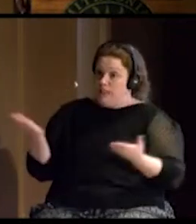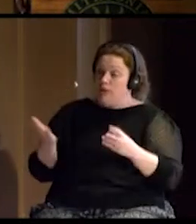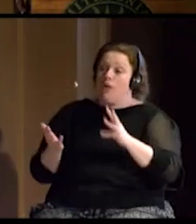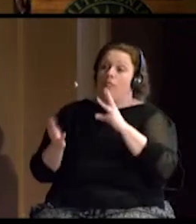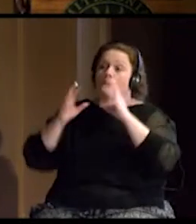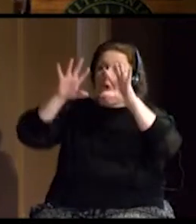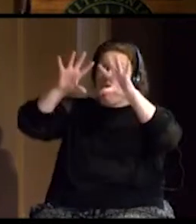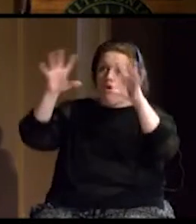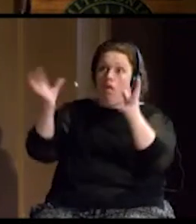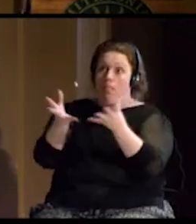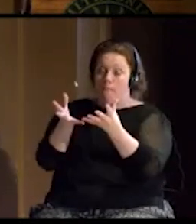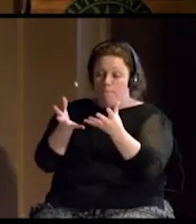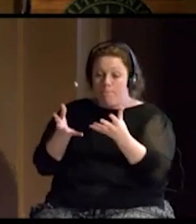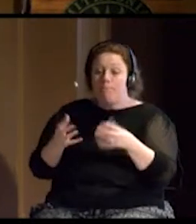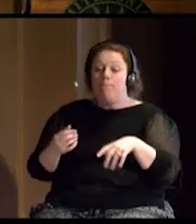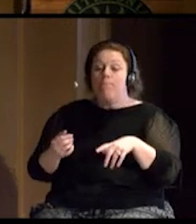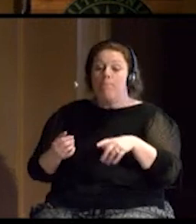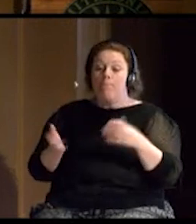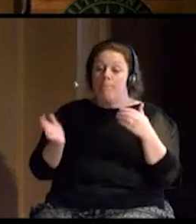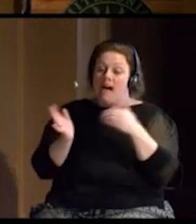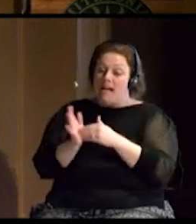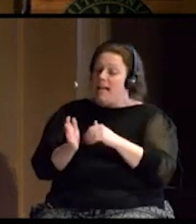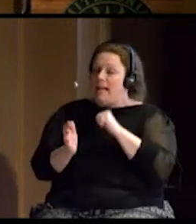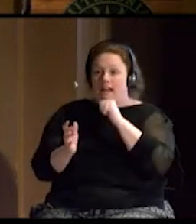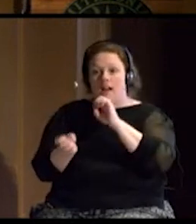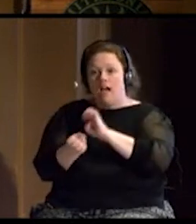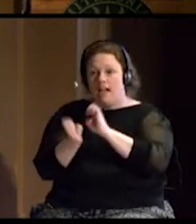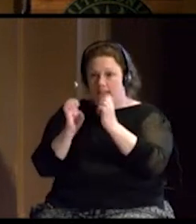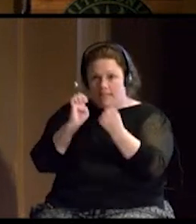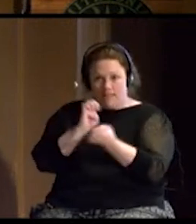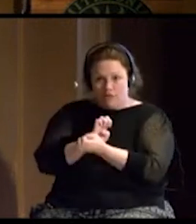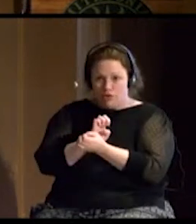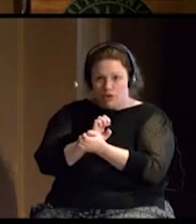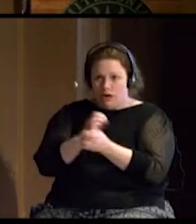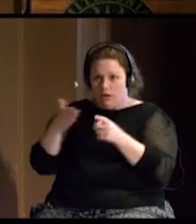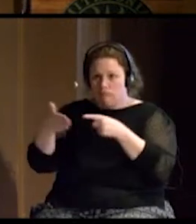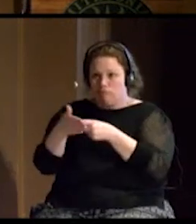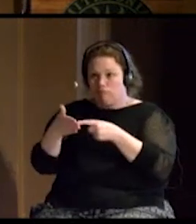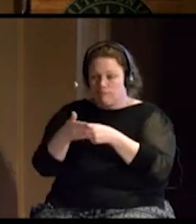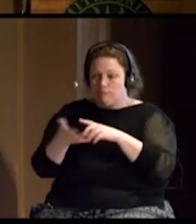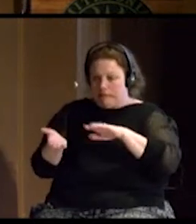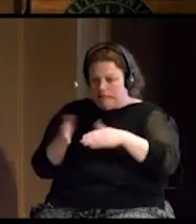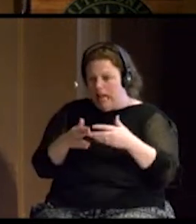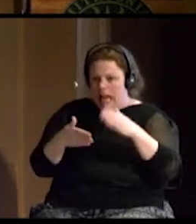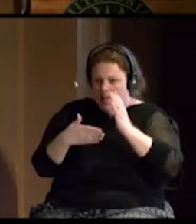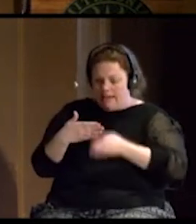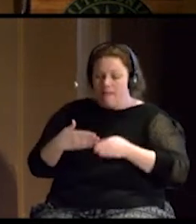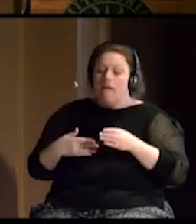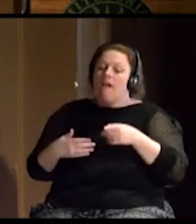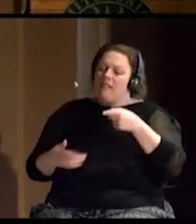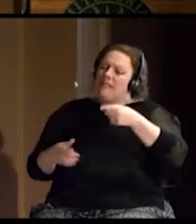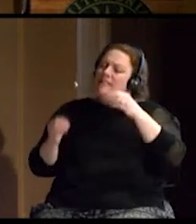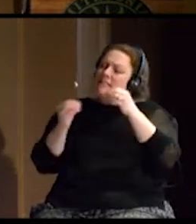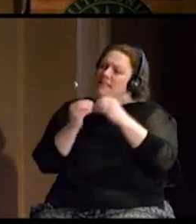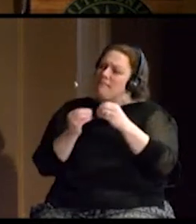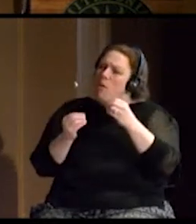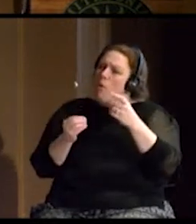So once again, not an evolutionary dead end. I tend to think this is probably more of an exception than a rule,